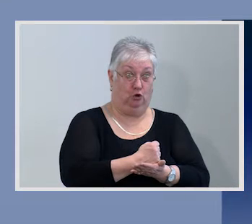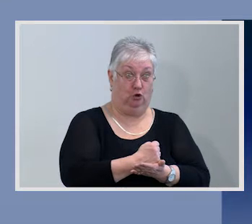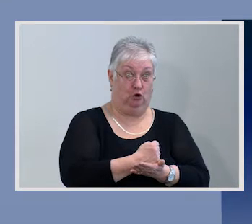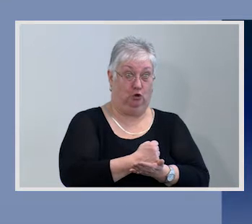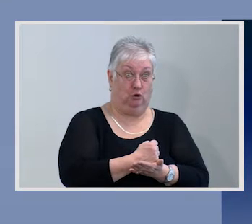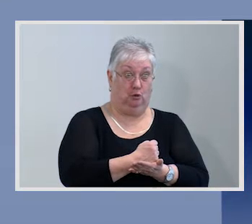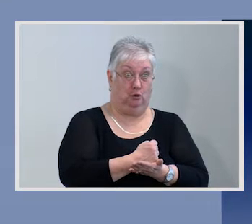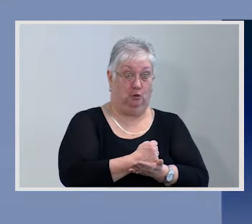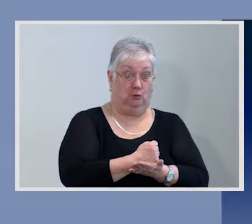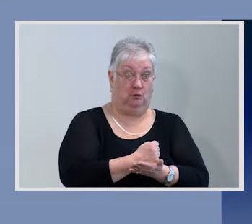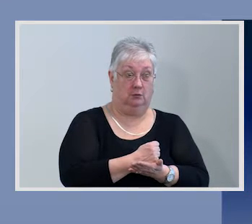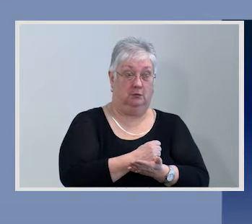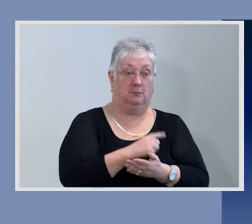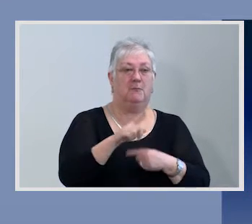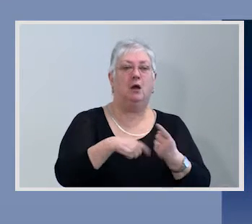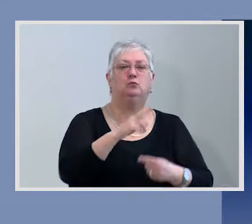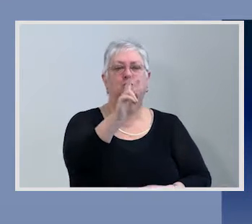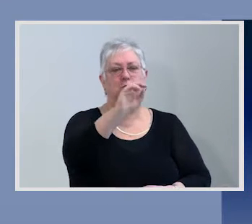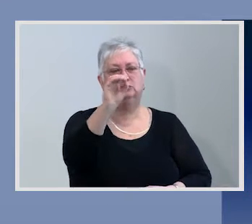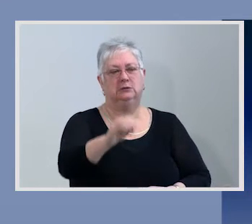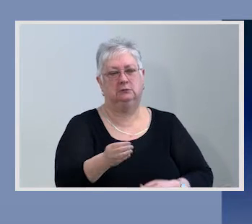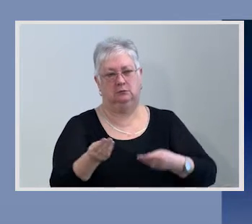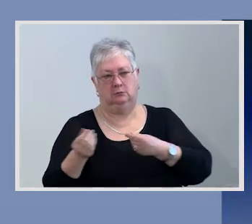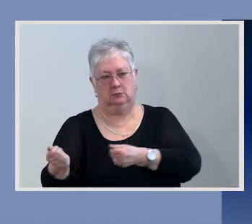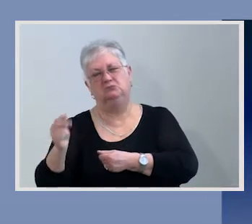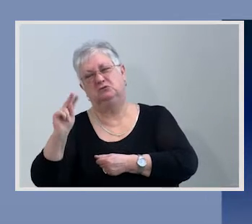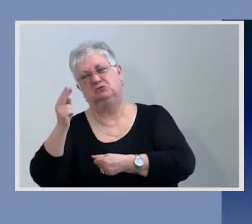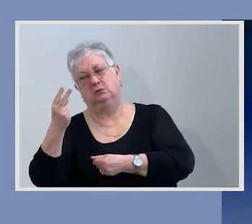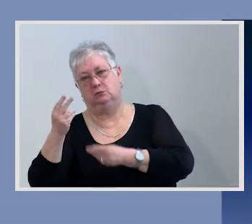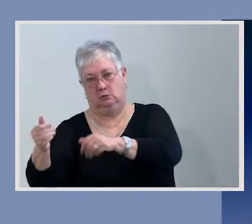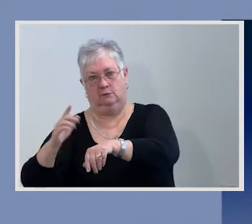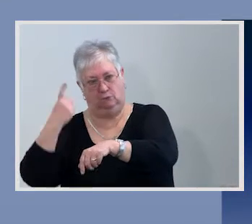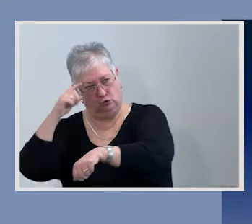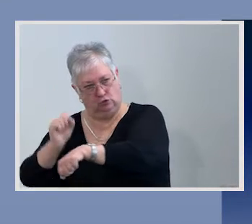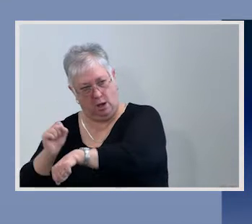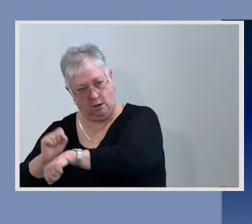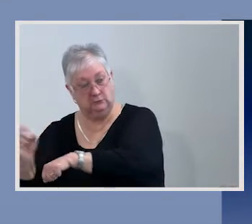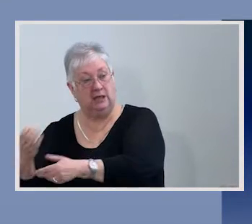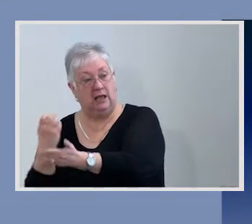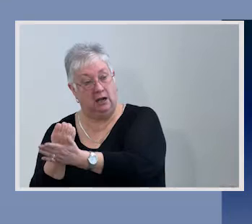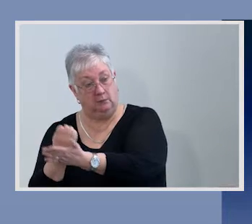$2 ON JOBS AND ECONOMIC OPPORTUNITY. THAT'S THINGS LIKE DEPARTMENT OF EMPLOYMENT SERVICES WHERE WE ARE